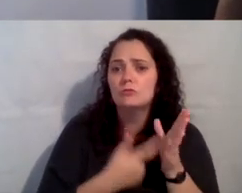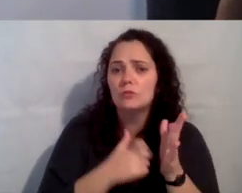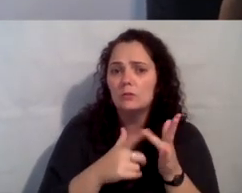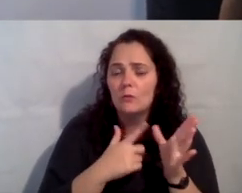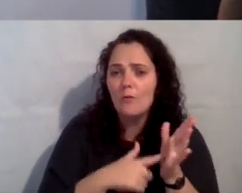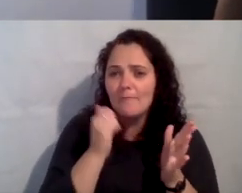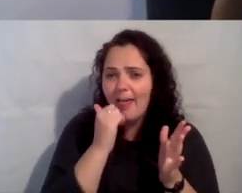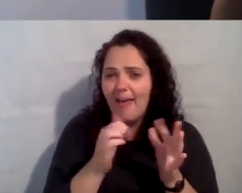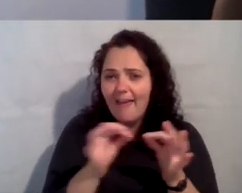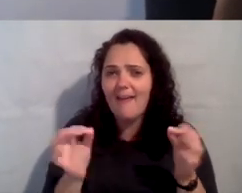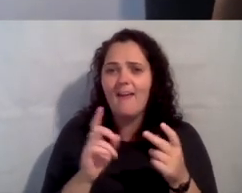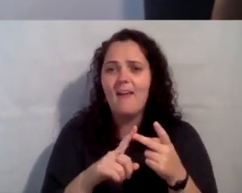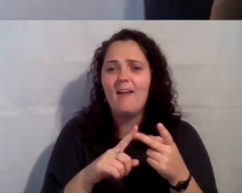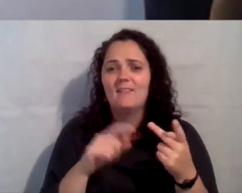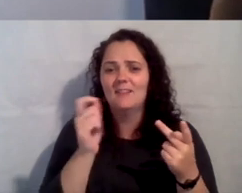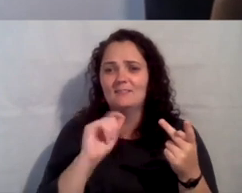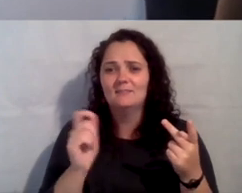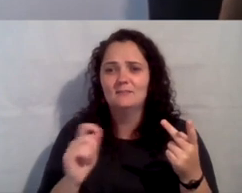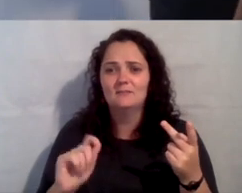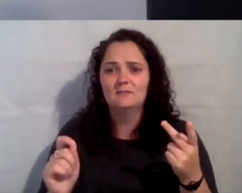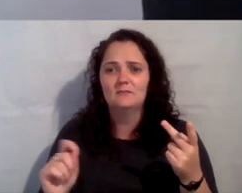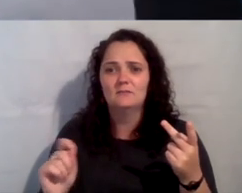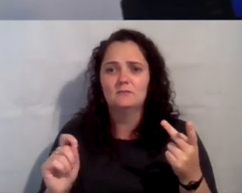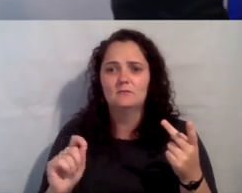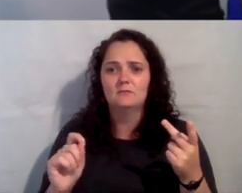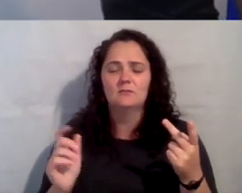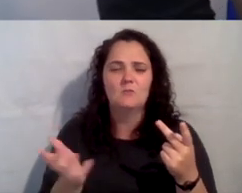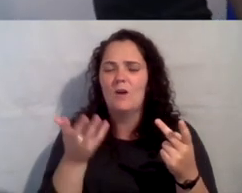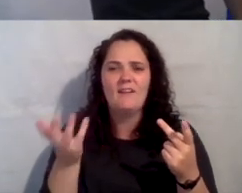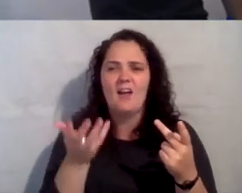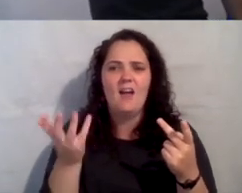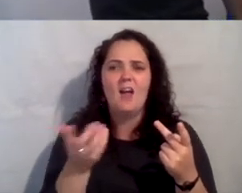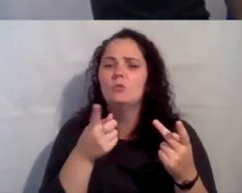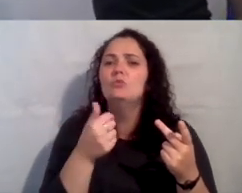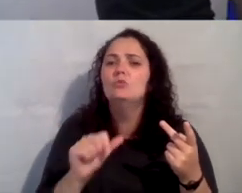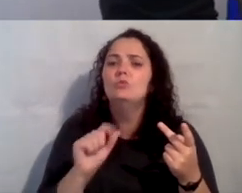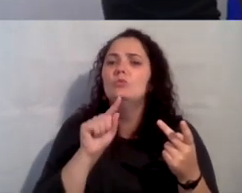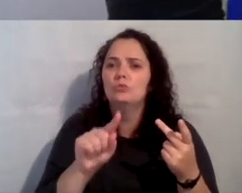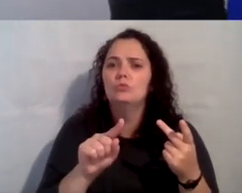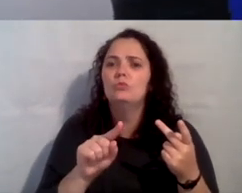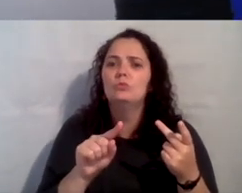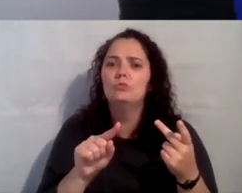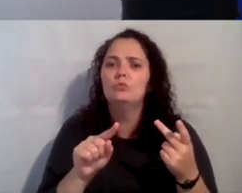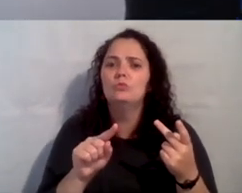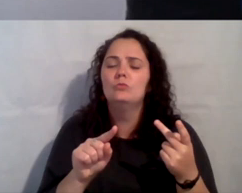a pencil, a texta, whatever works – that texta in your fingers and if you